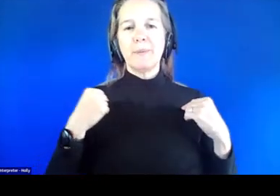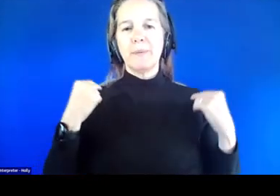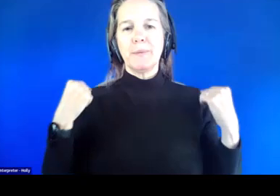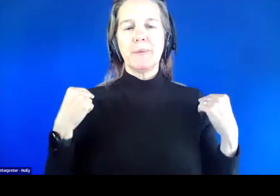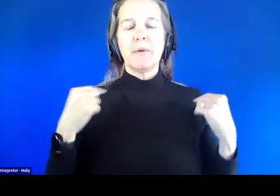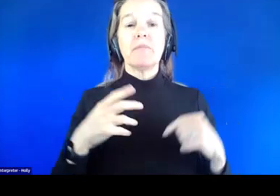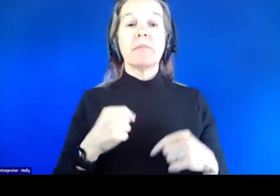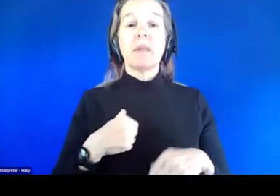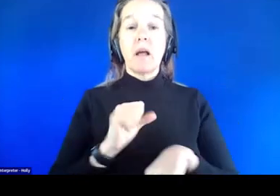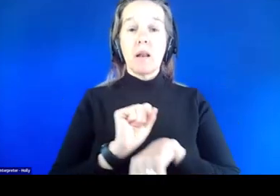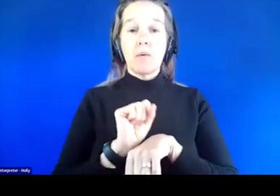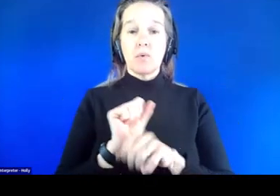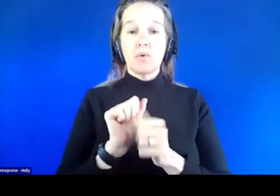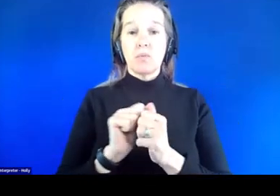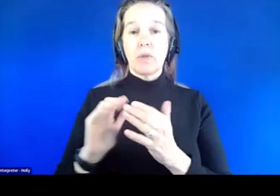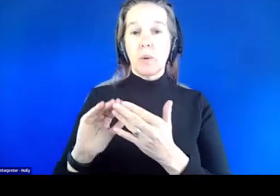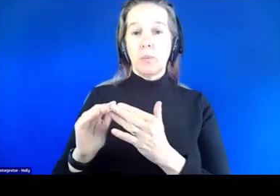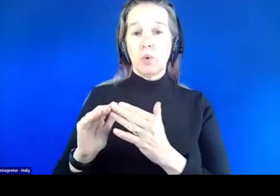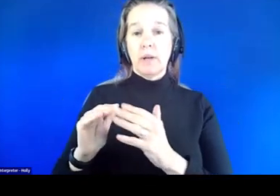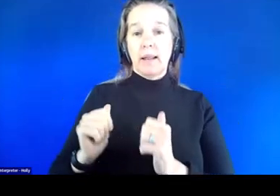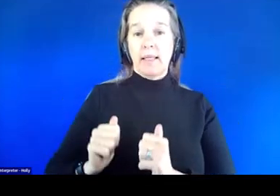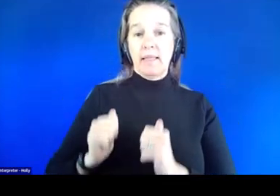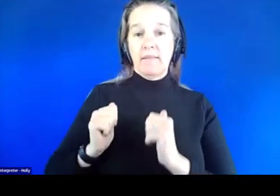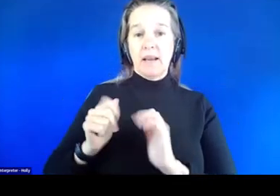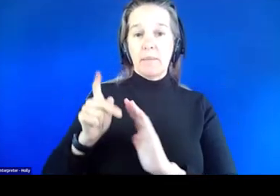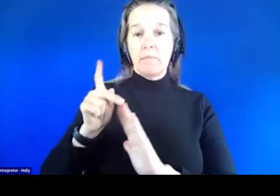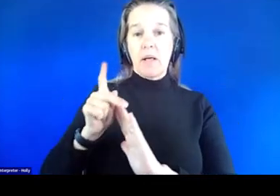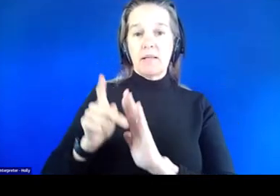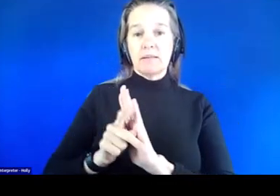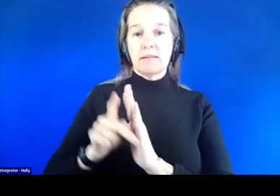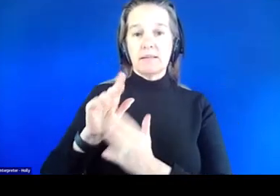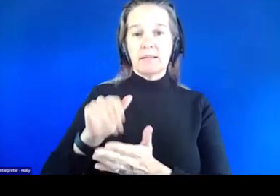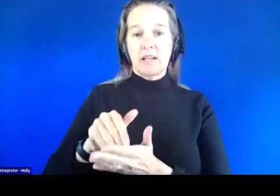with the Community Living Policy Center here at the